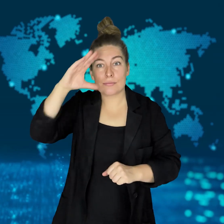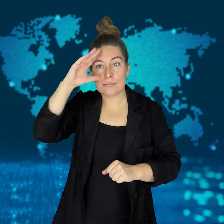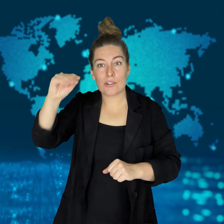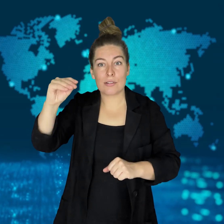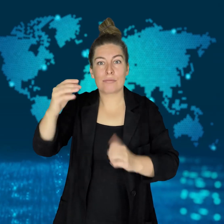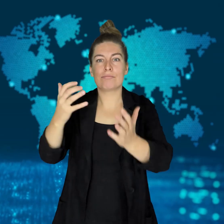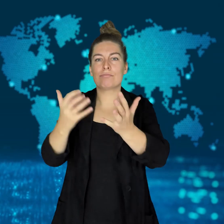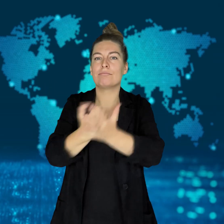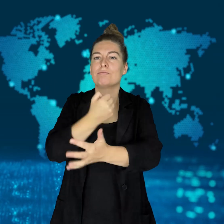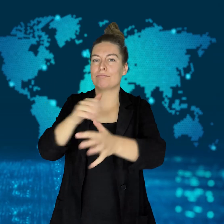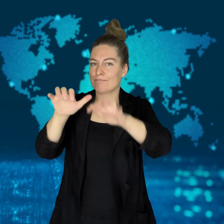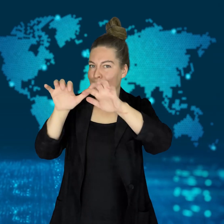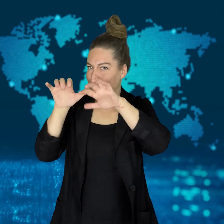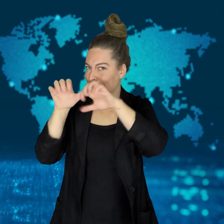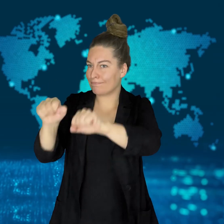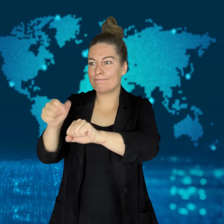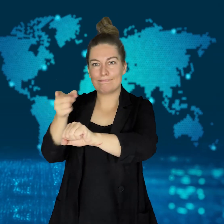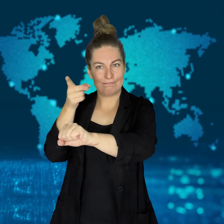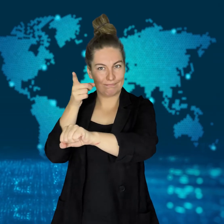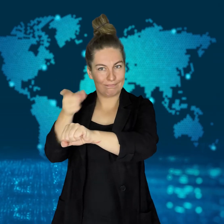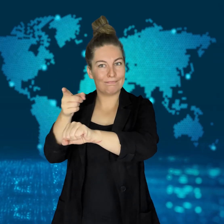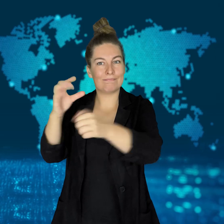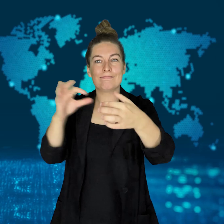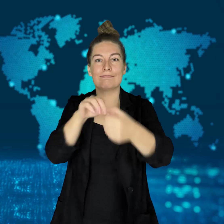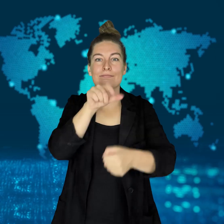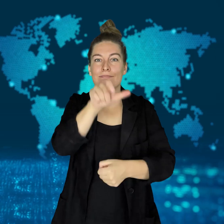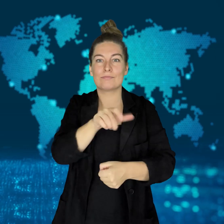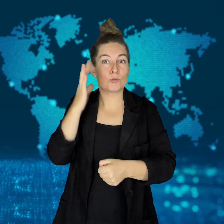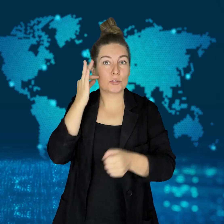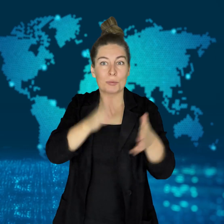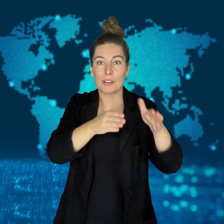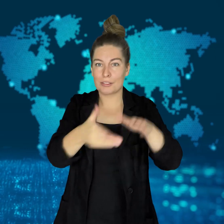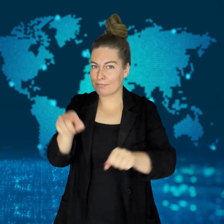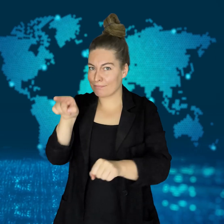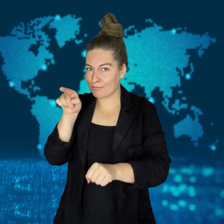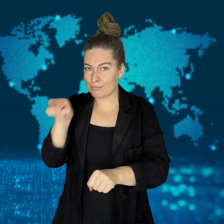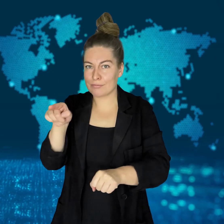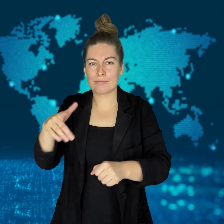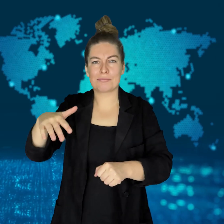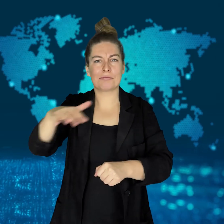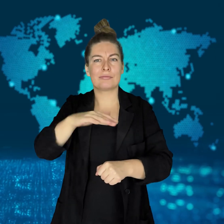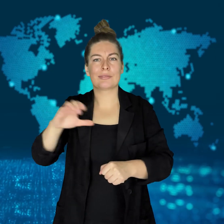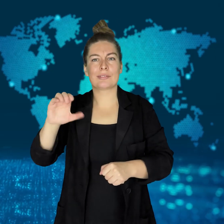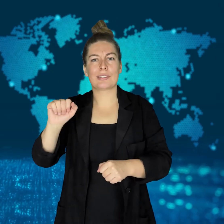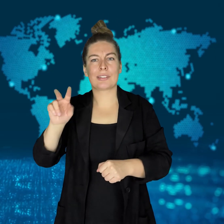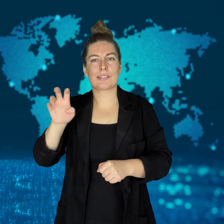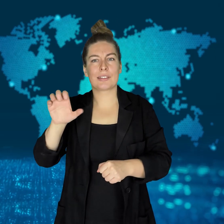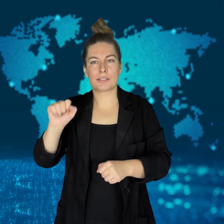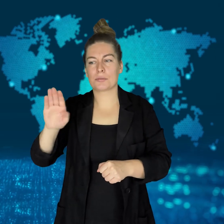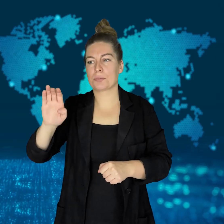A sex crimes squad arrested and charged the man.